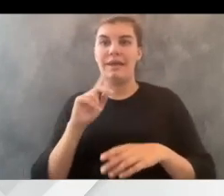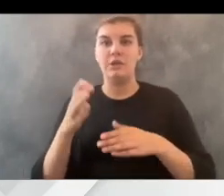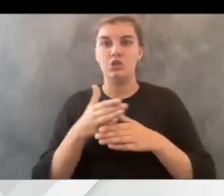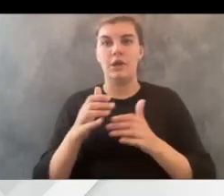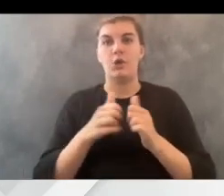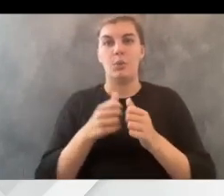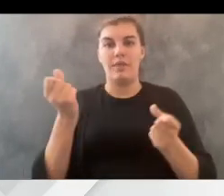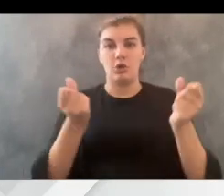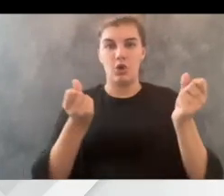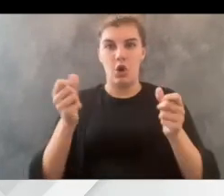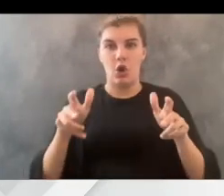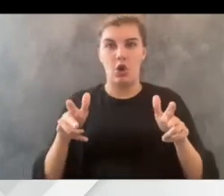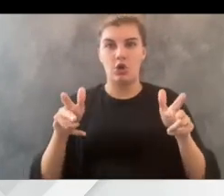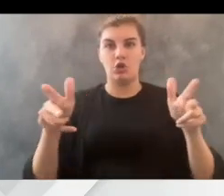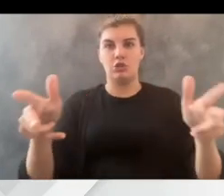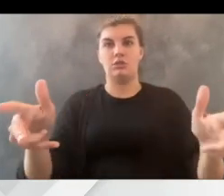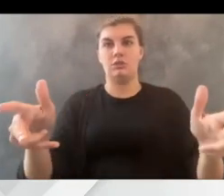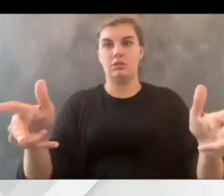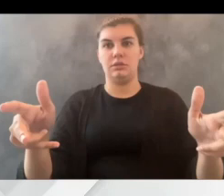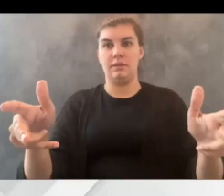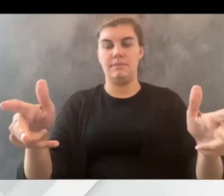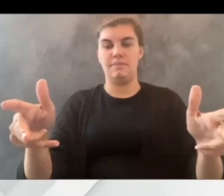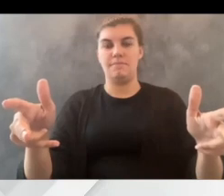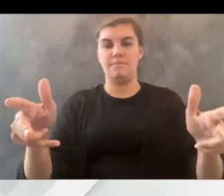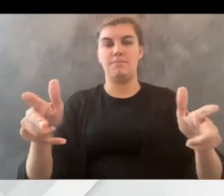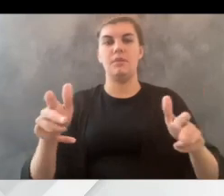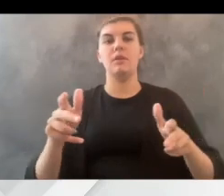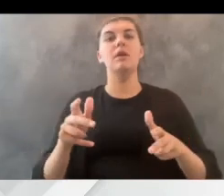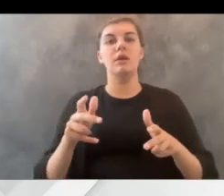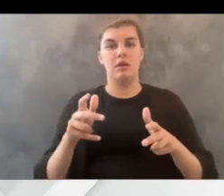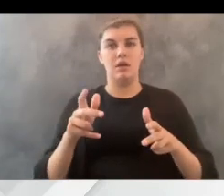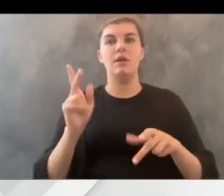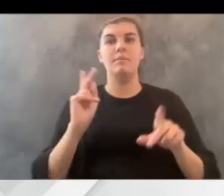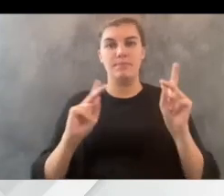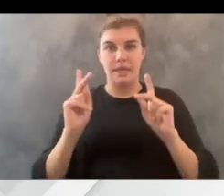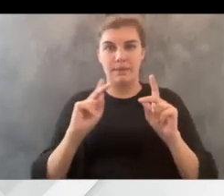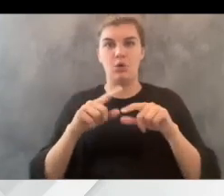running parallel with the vehicular way, would have pedestrians who rely on detectable warning